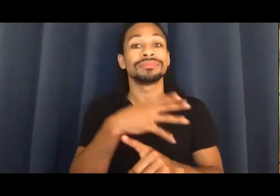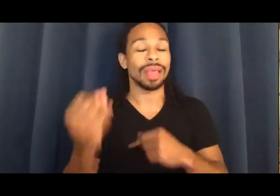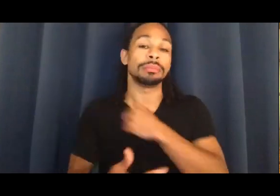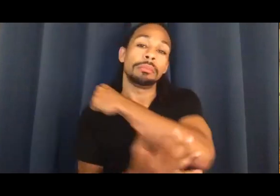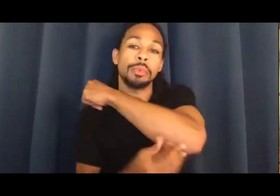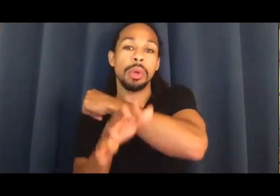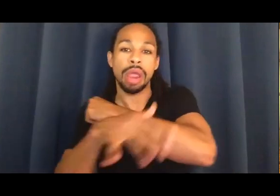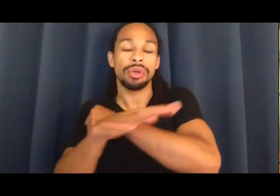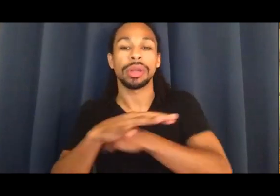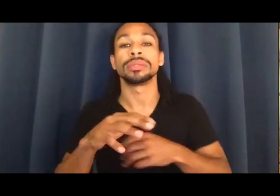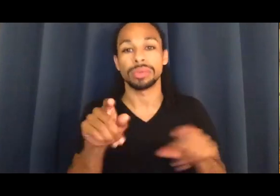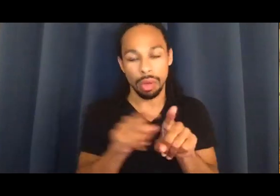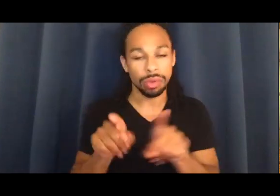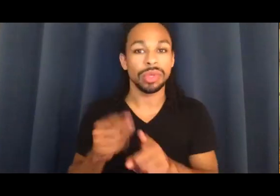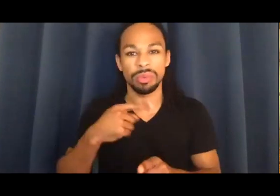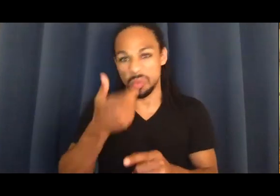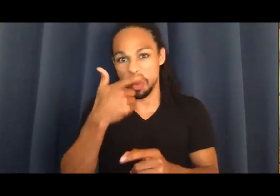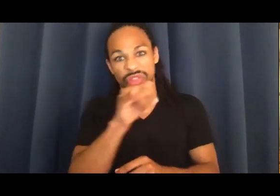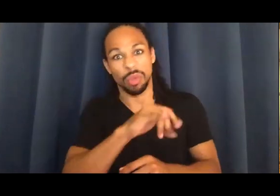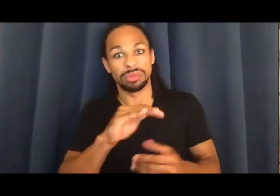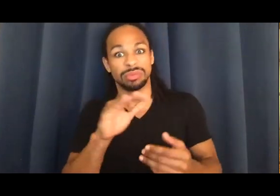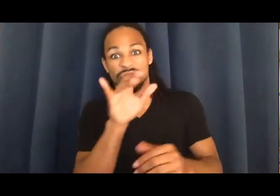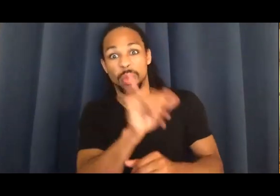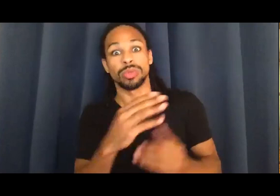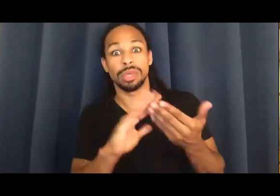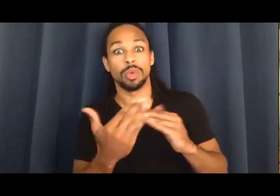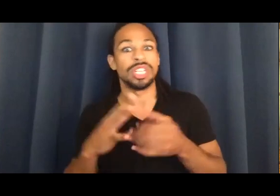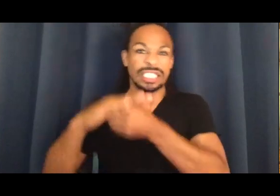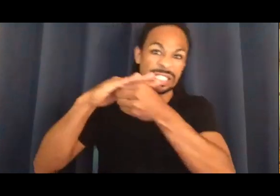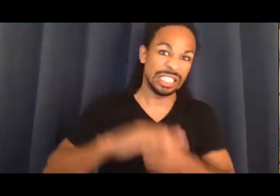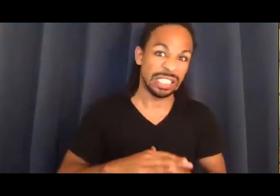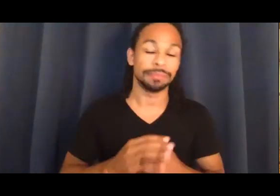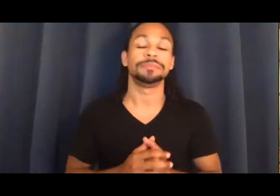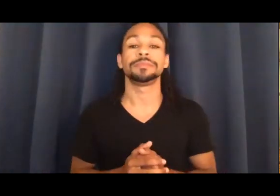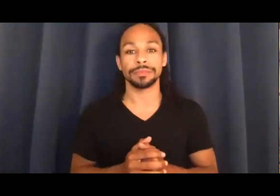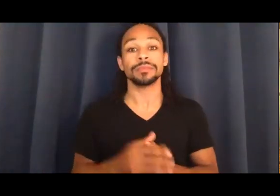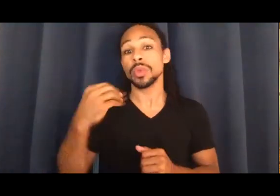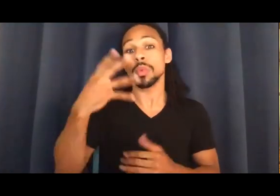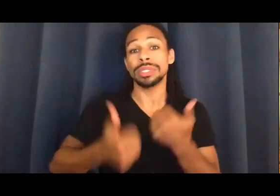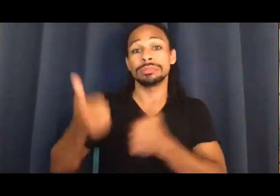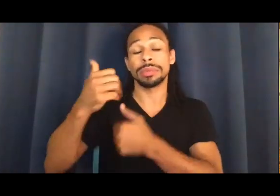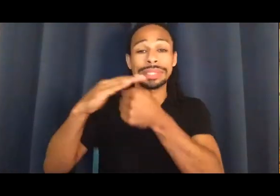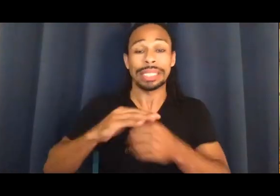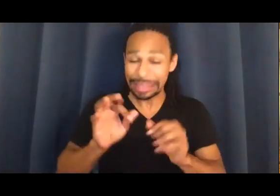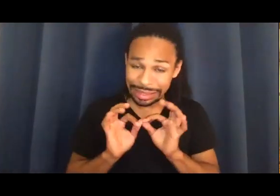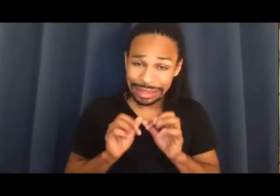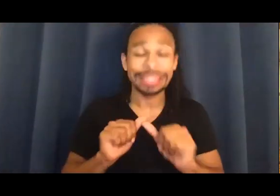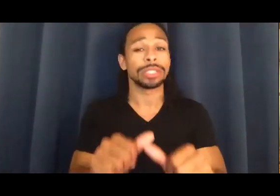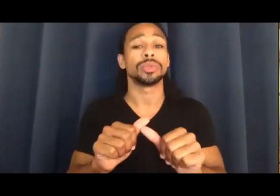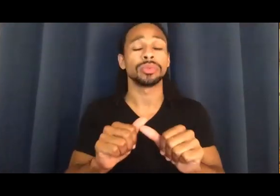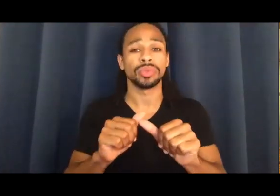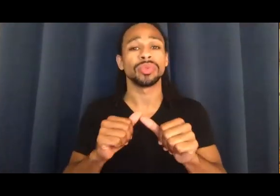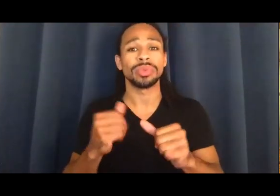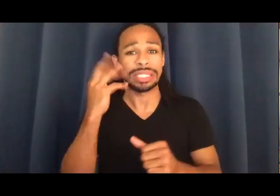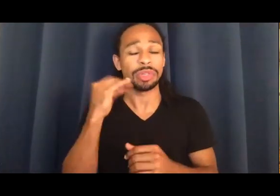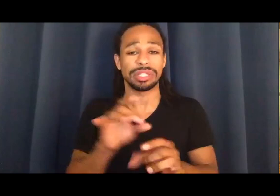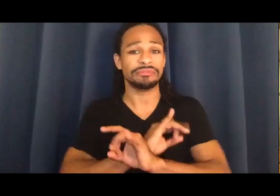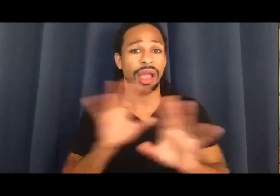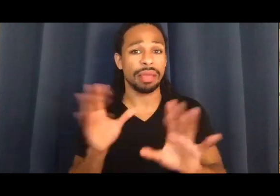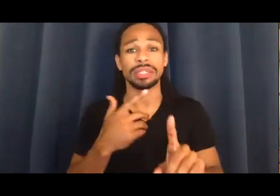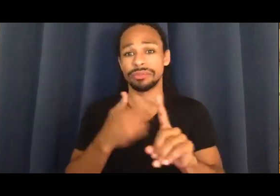White supremacy continuously manifests itself in violence at the hands of law enforcement, and in interpersonal interactions and our government's response